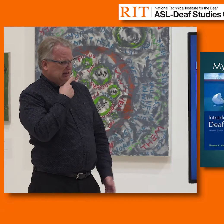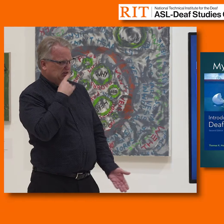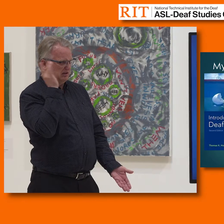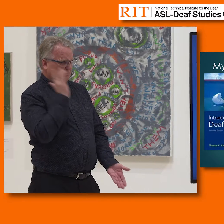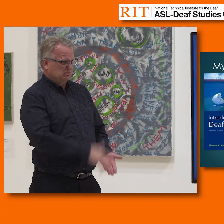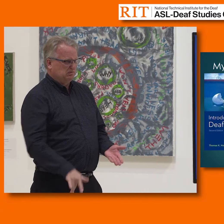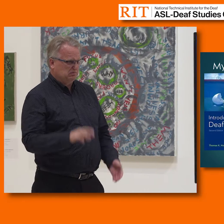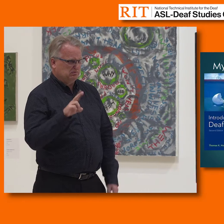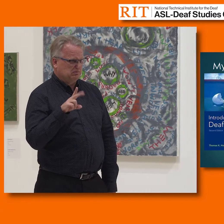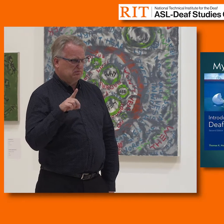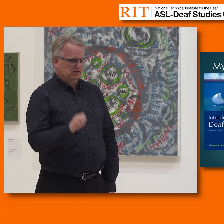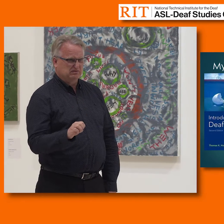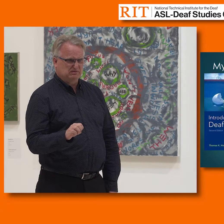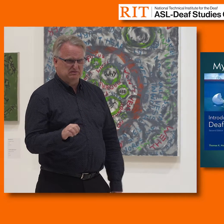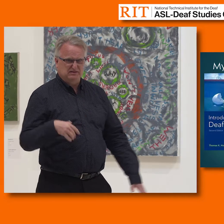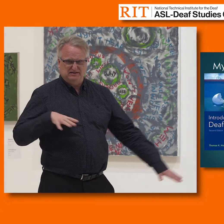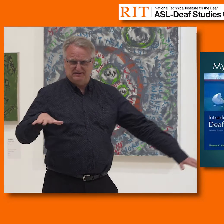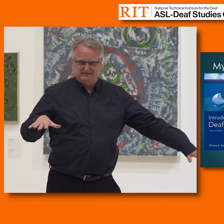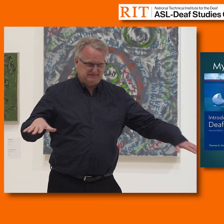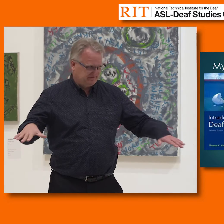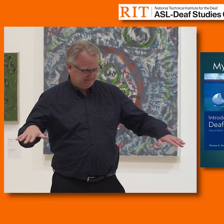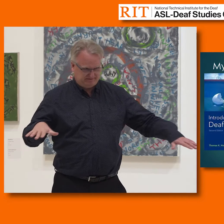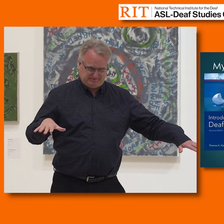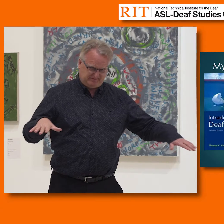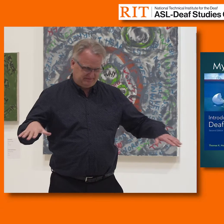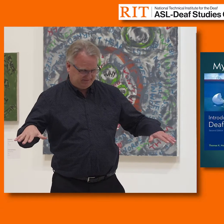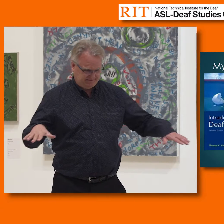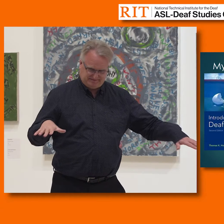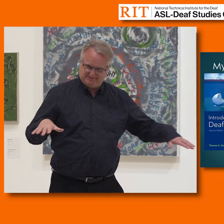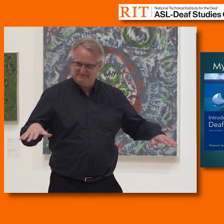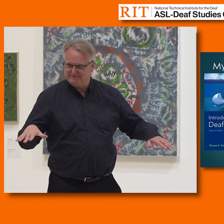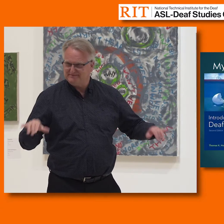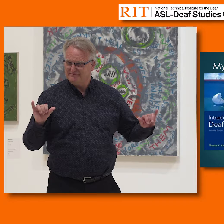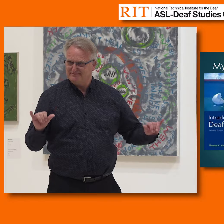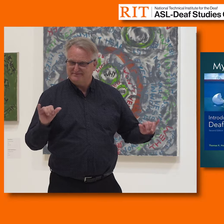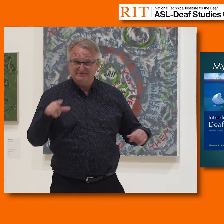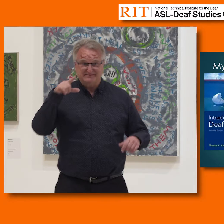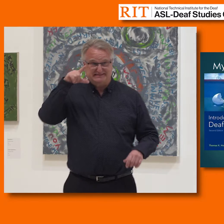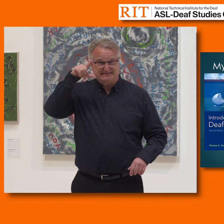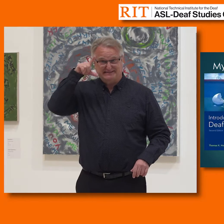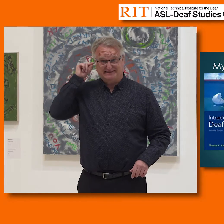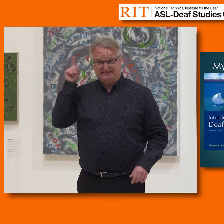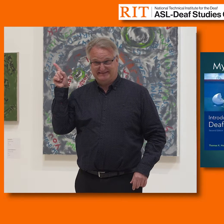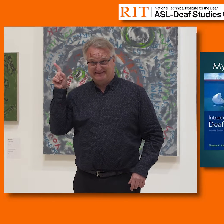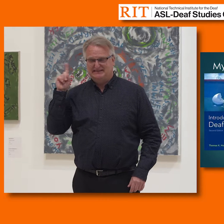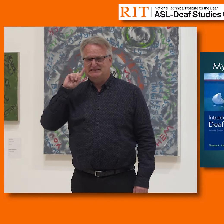They would say, "Well, Deaf person--people are rude" and the hearing students say, "Well, Deaf people are rude."